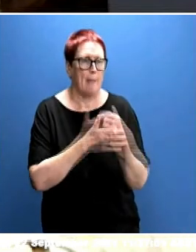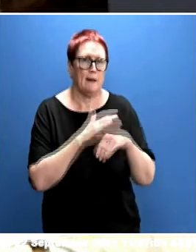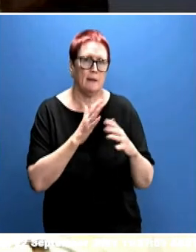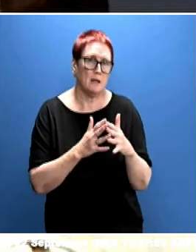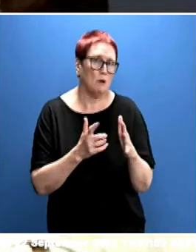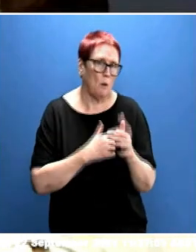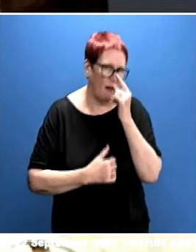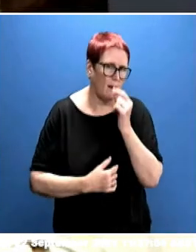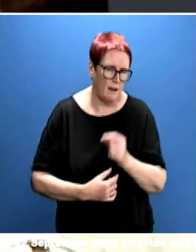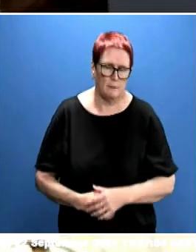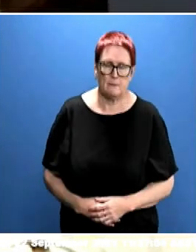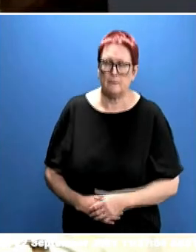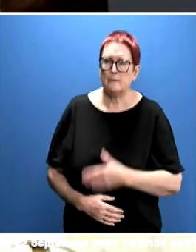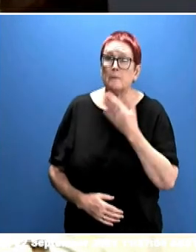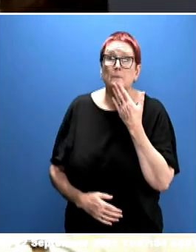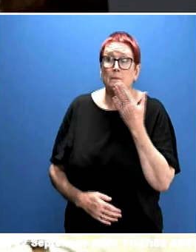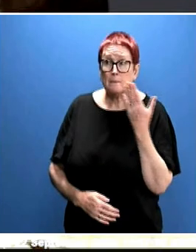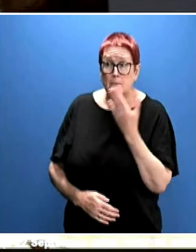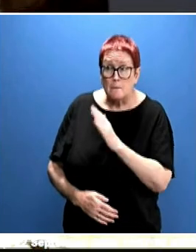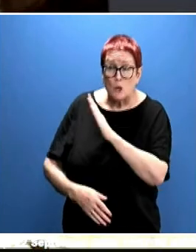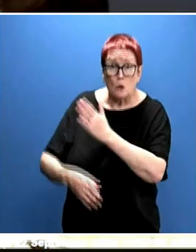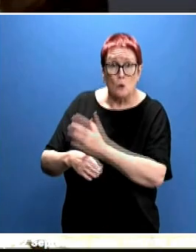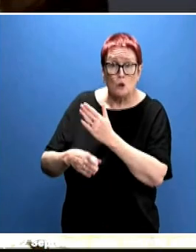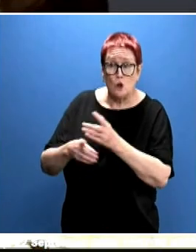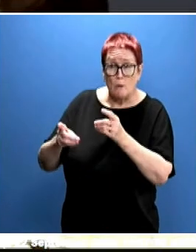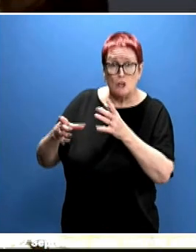Yes, thank you, Mr Collins, and in your role then as the Director,